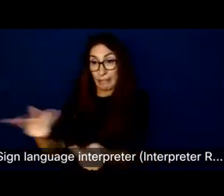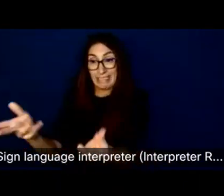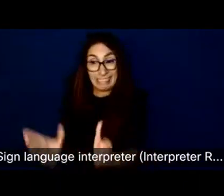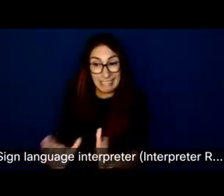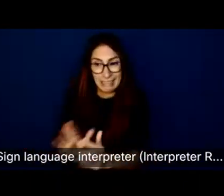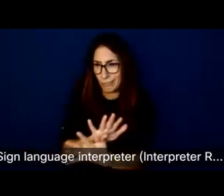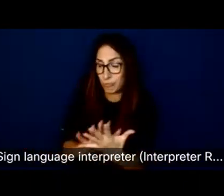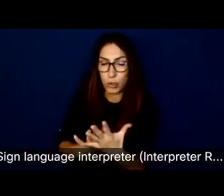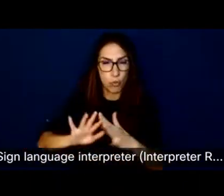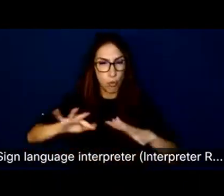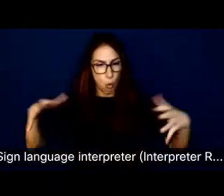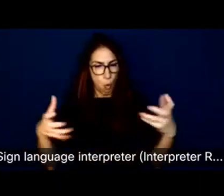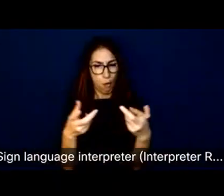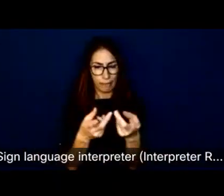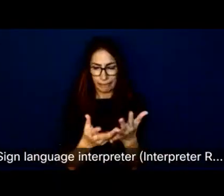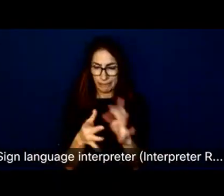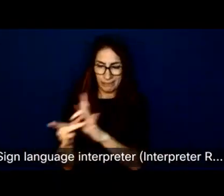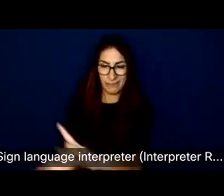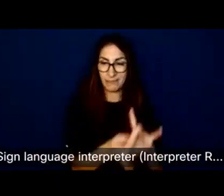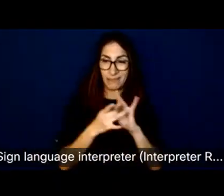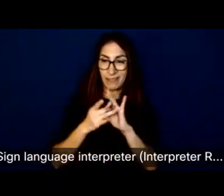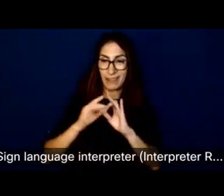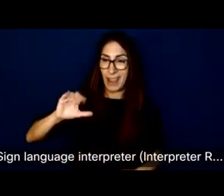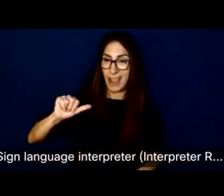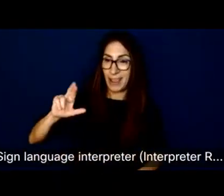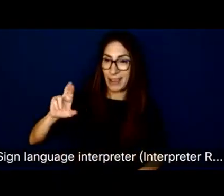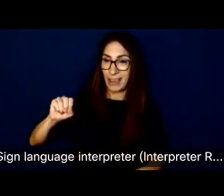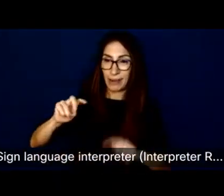engaged in shared decision making. And the entire care team should know what is